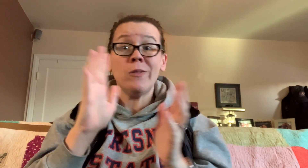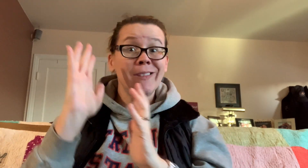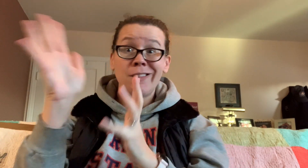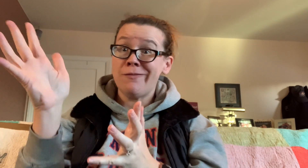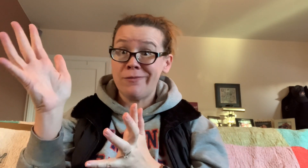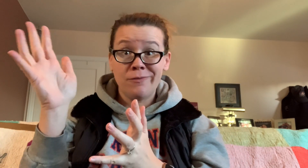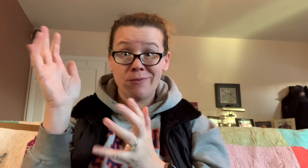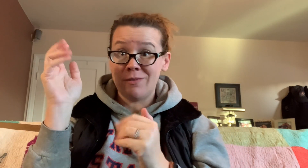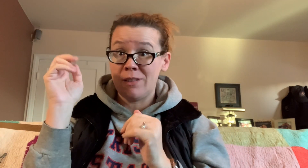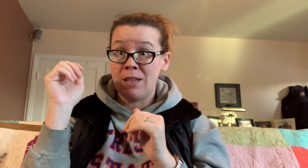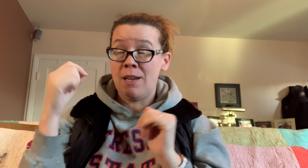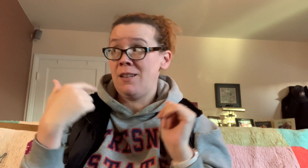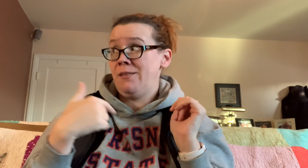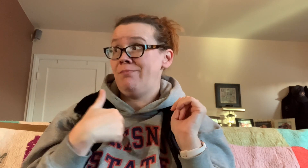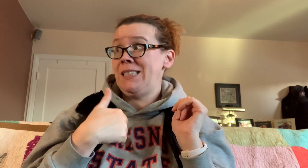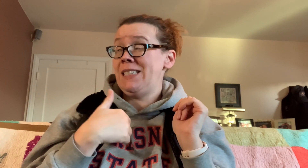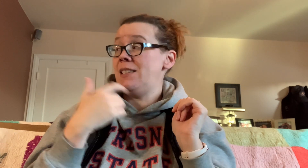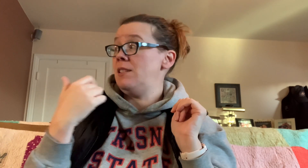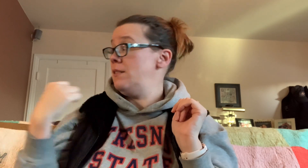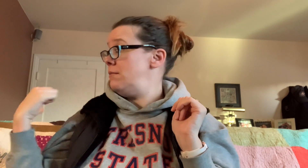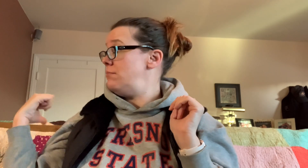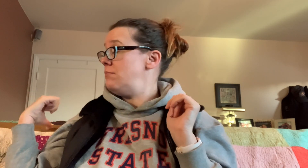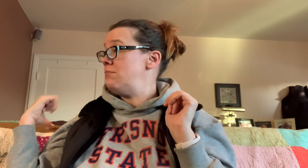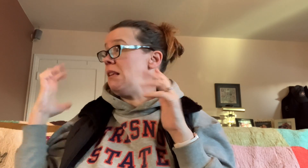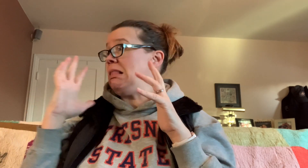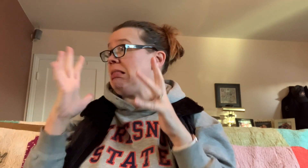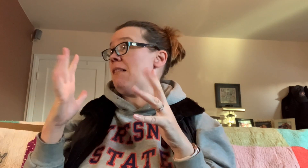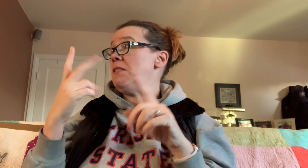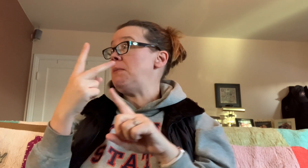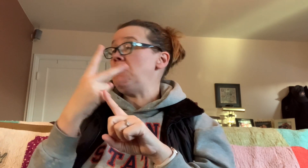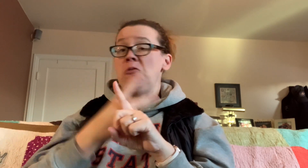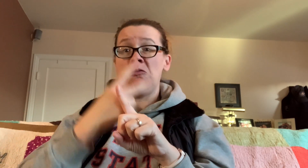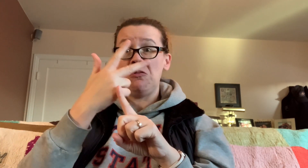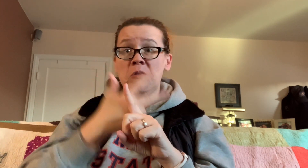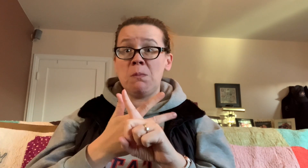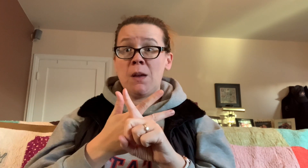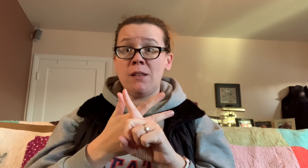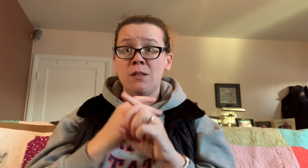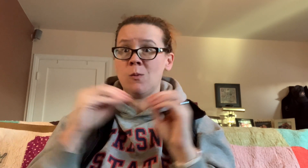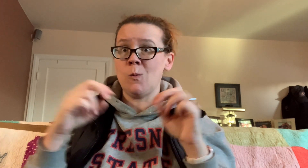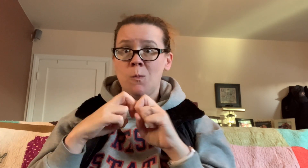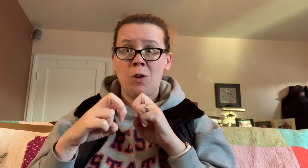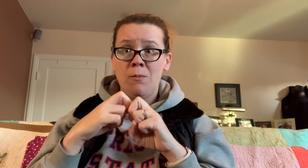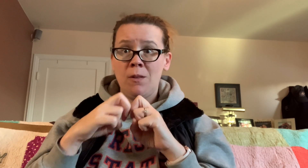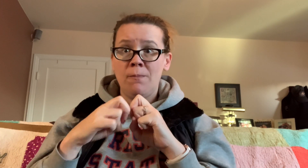I would pin the edges, fold it up, and... you know... Just - honestly, the quilt that's behind